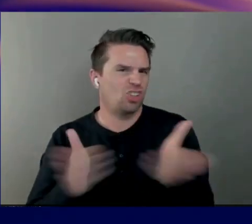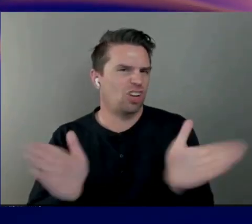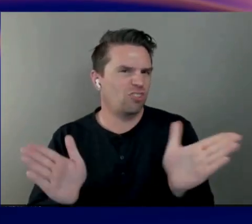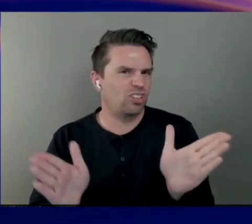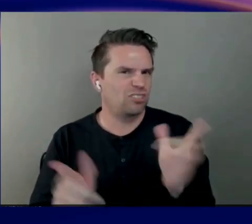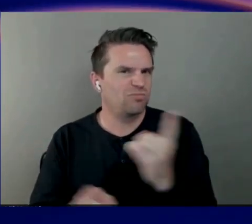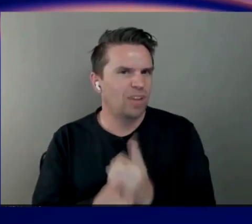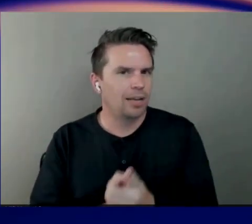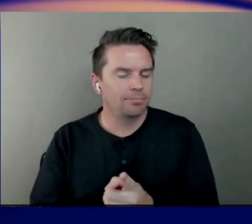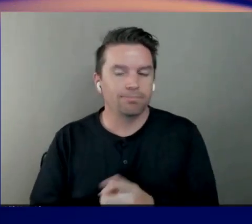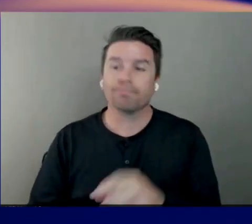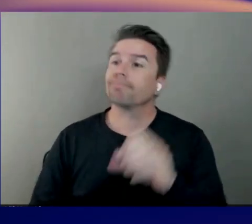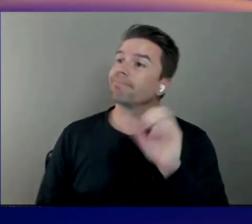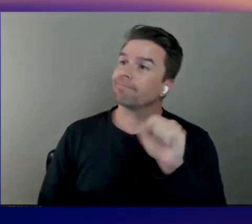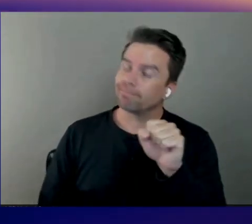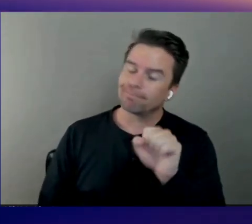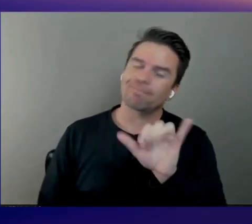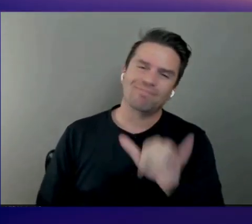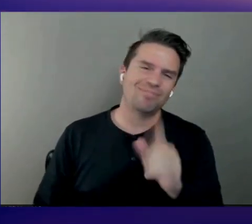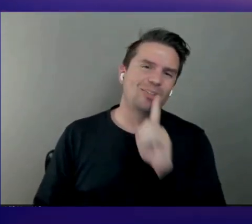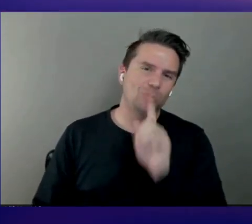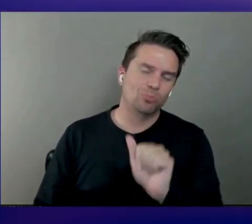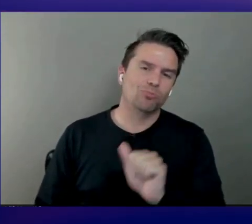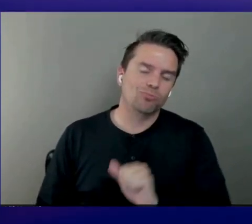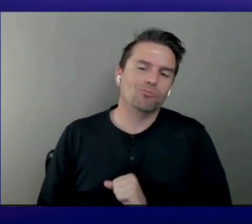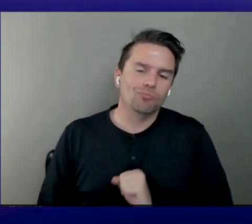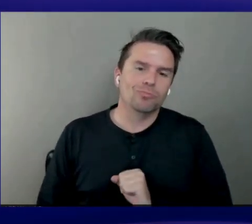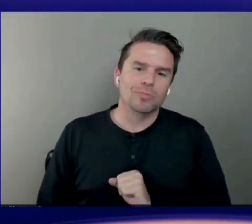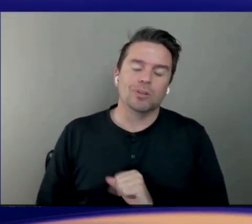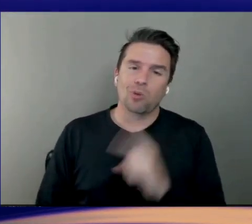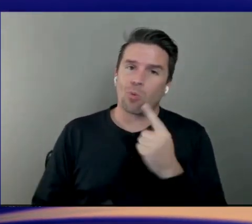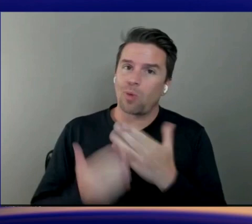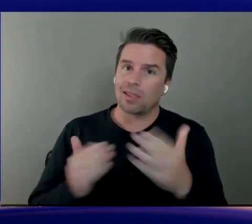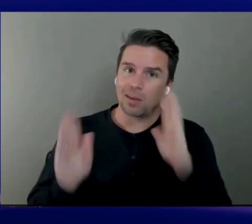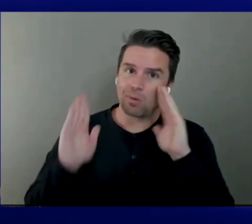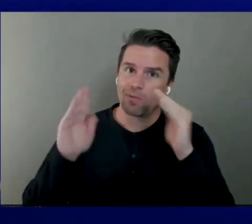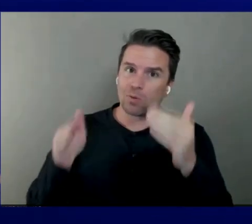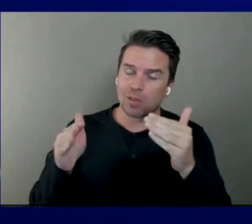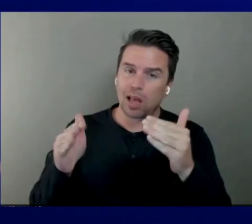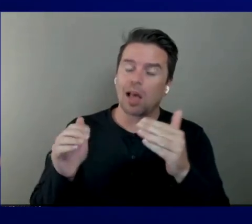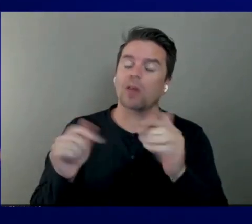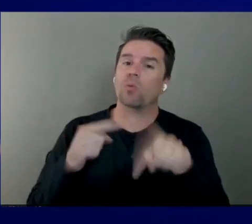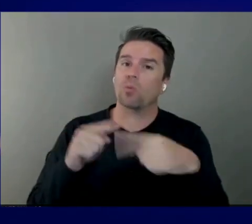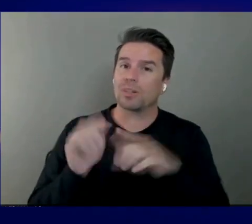And so one of the things we really focused on when developing DeepRacer was to make it easy to get up and started.